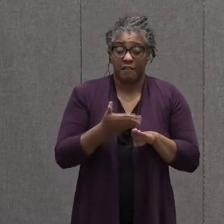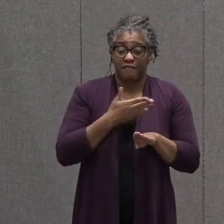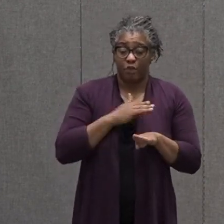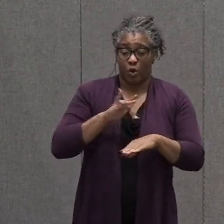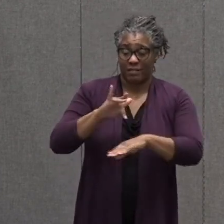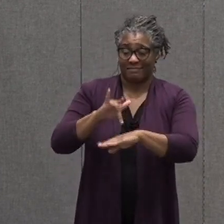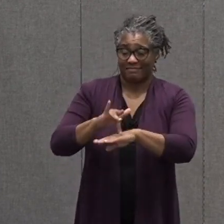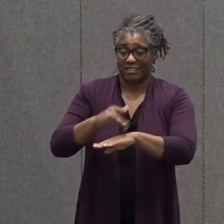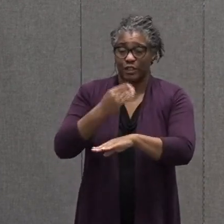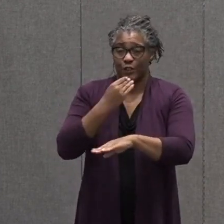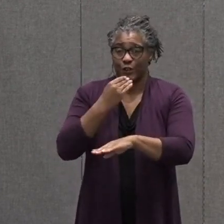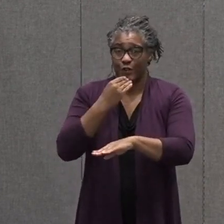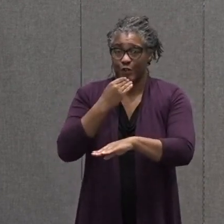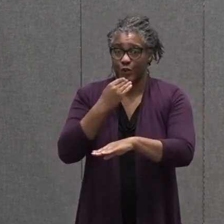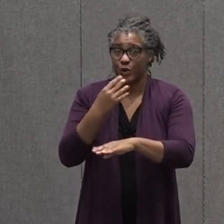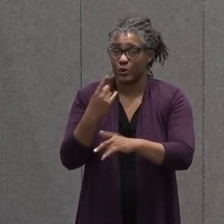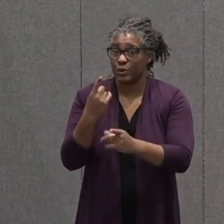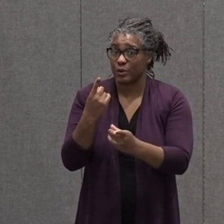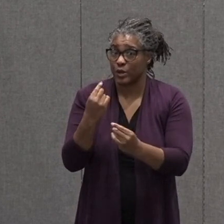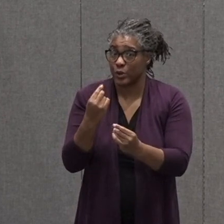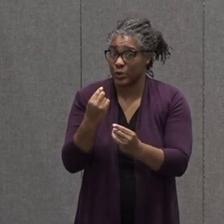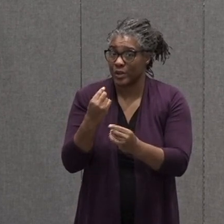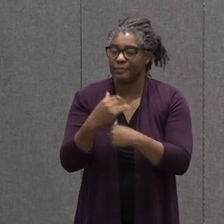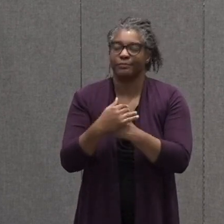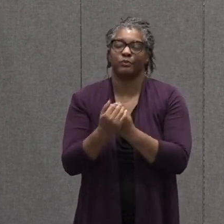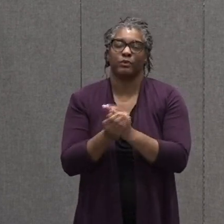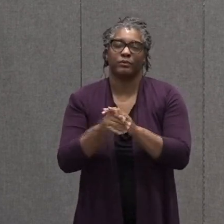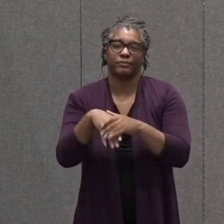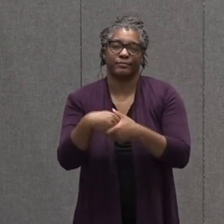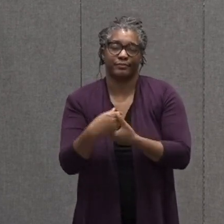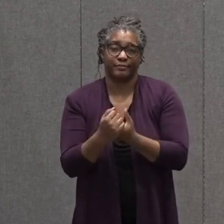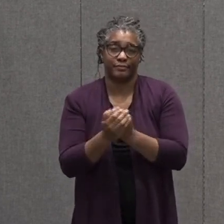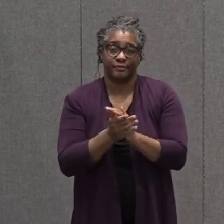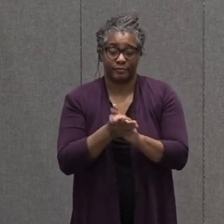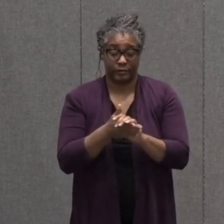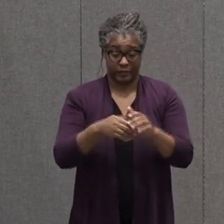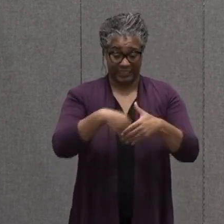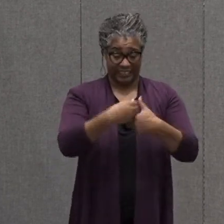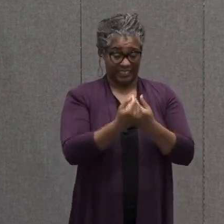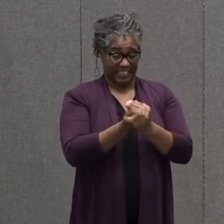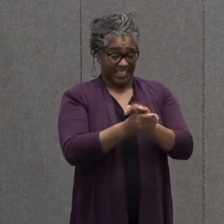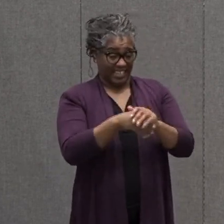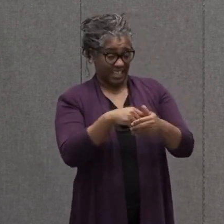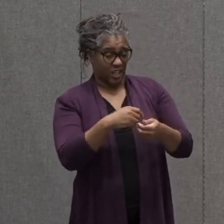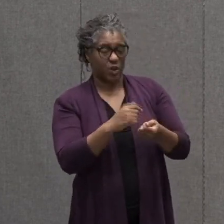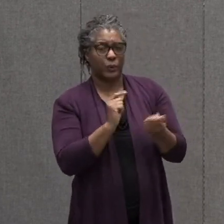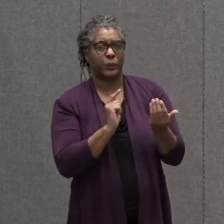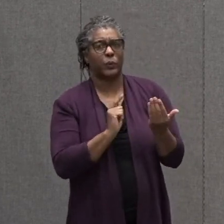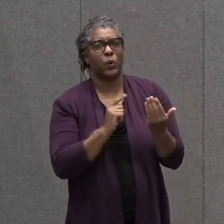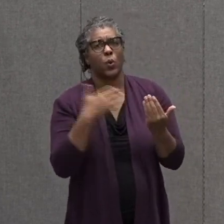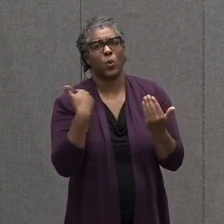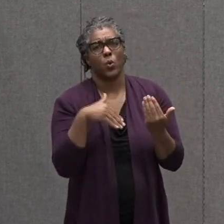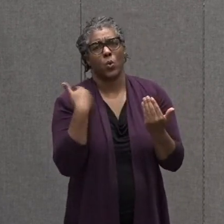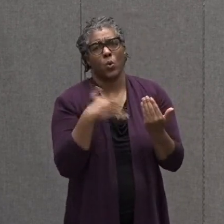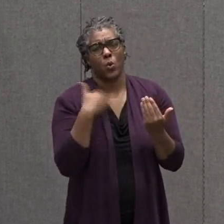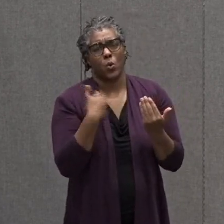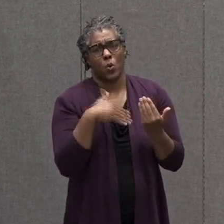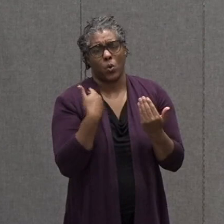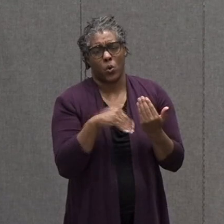Washing hands before you prepare food is very important to help stop the spread of germs.